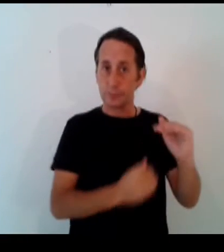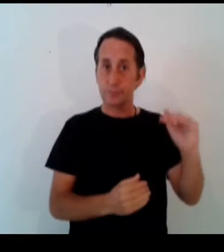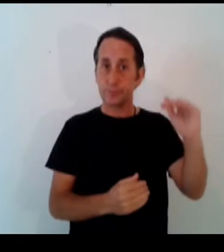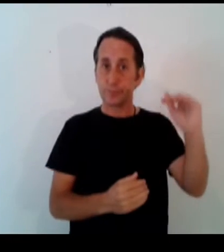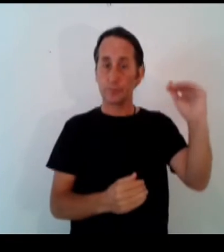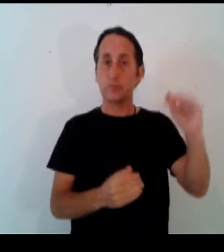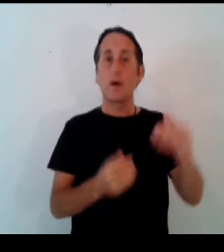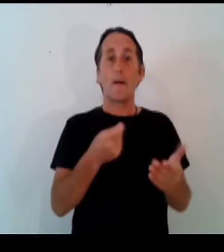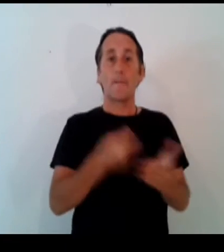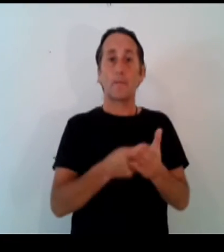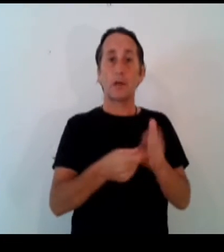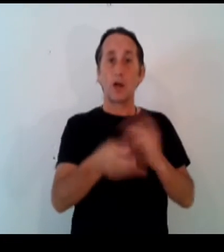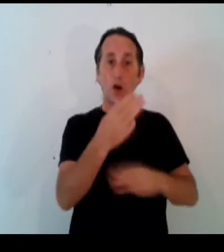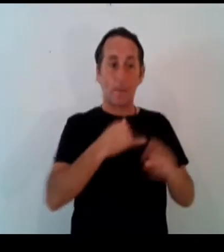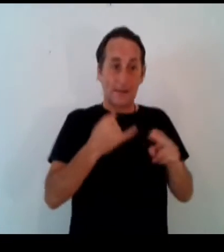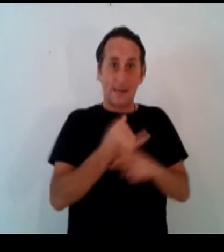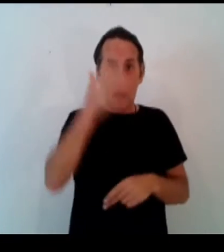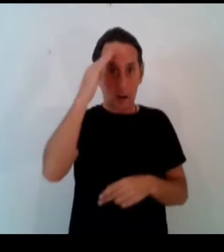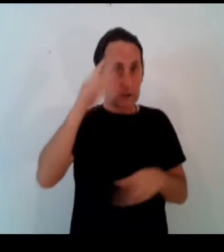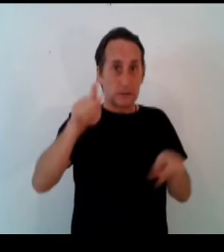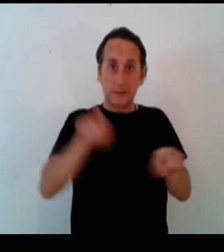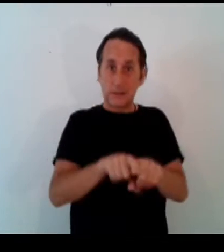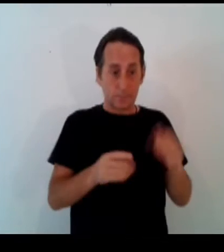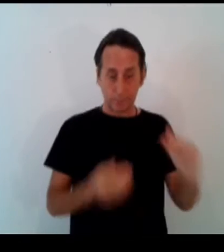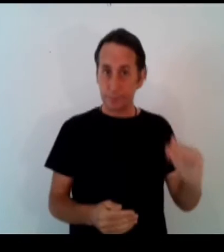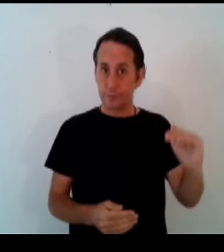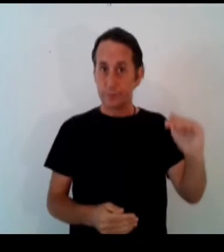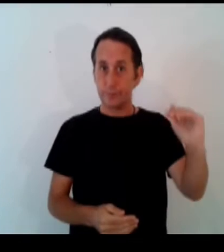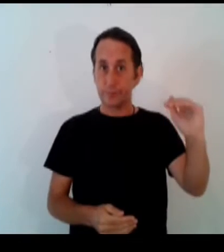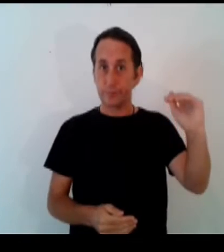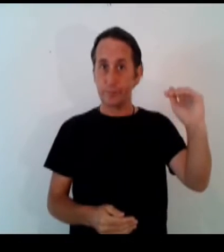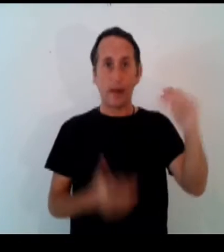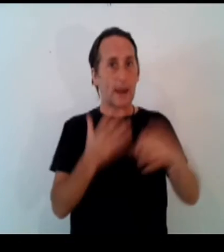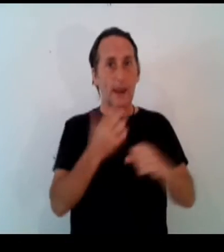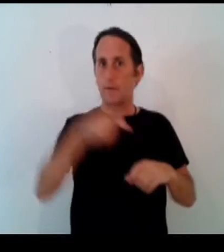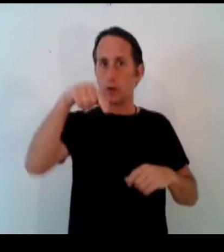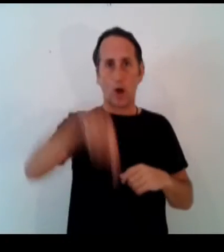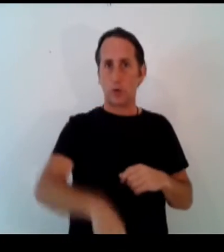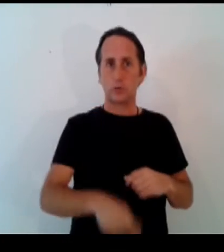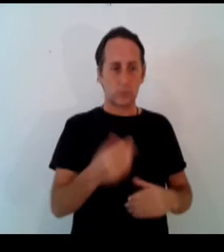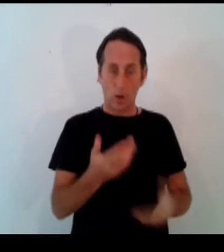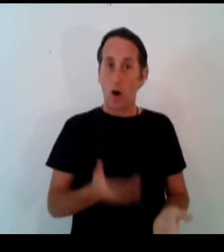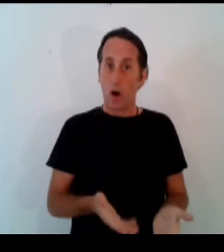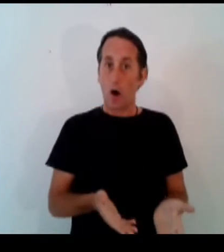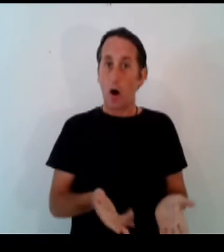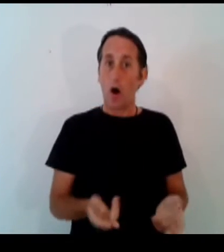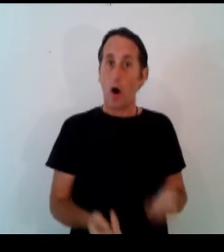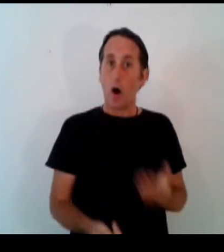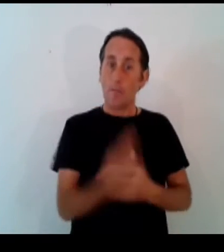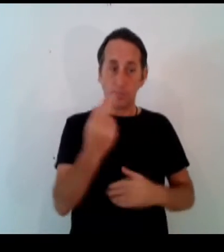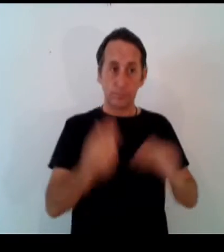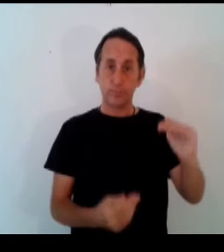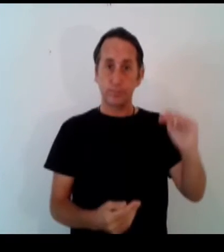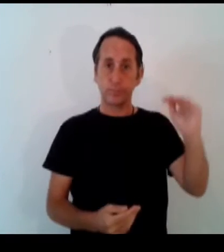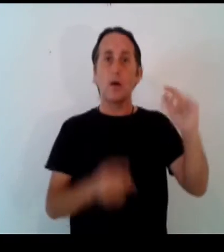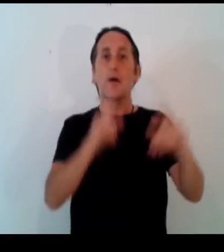Its just that the money coming in rather than staying in Ireland and being used to raise the standard of living in Ireland